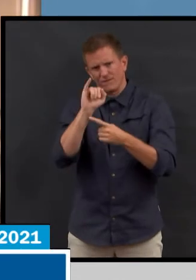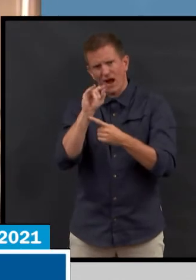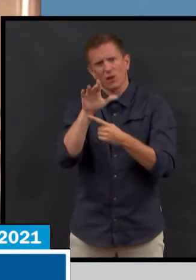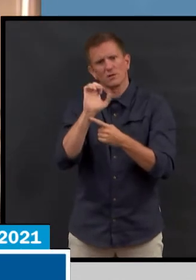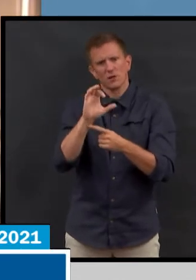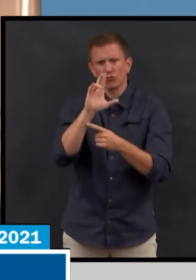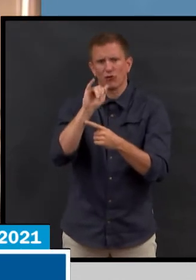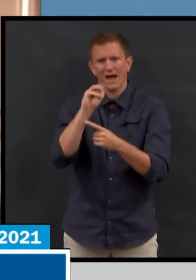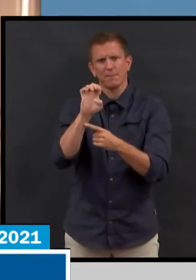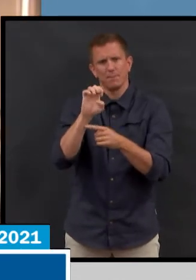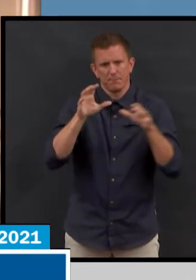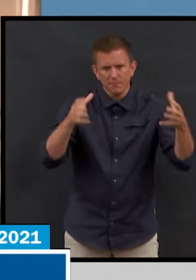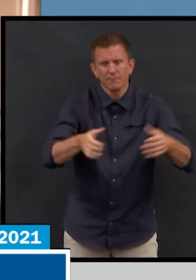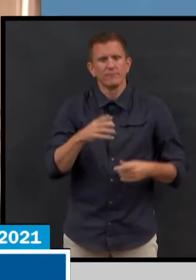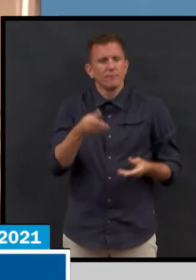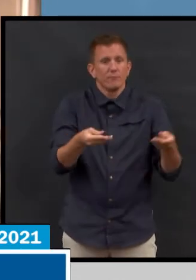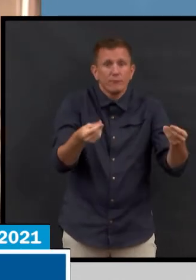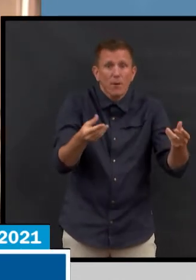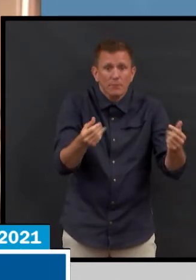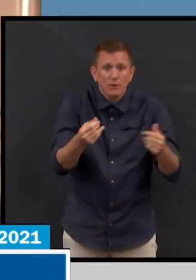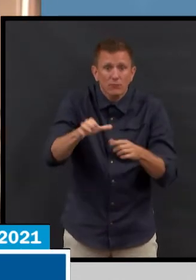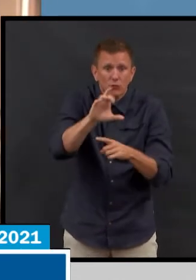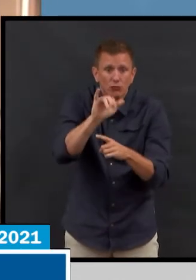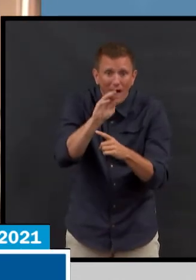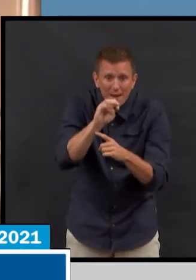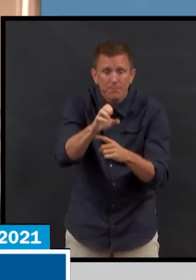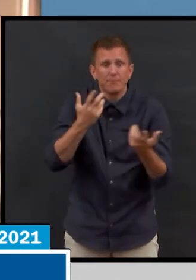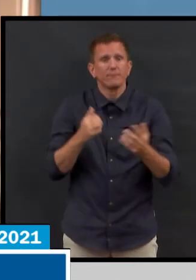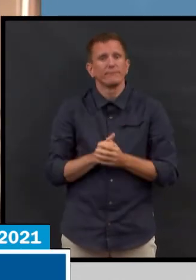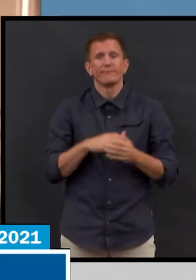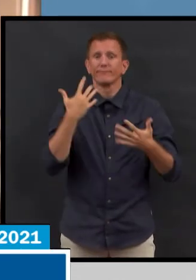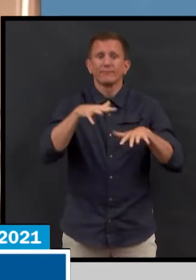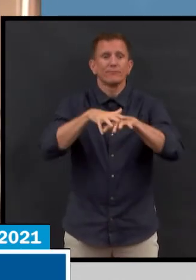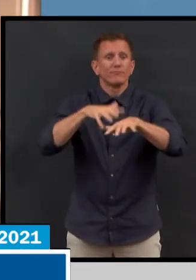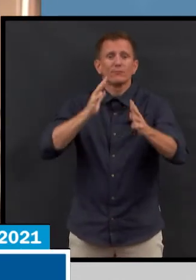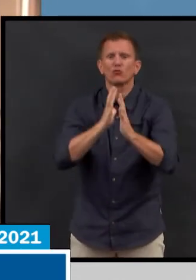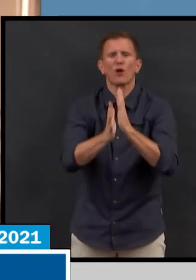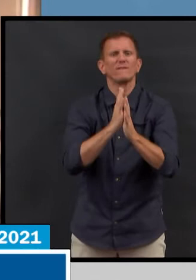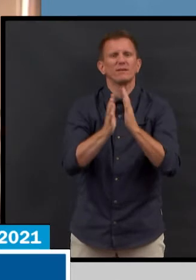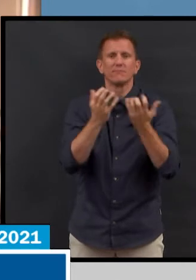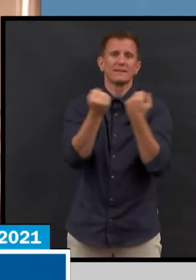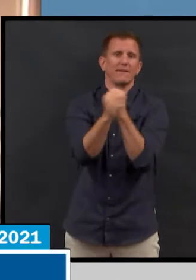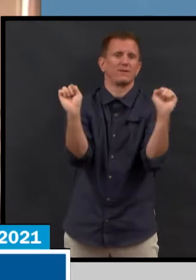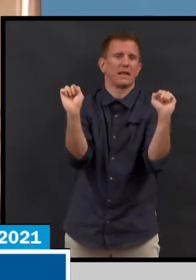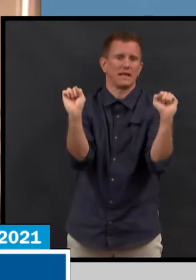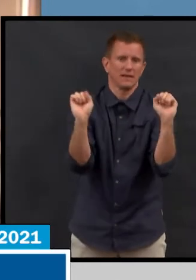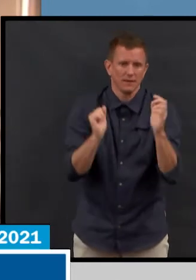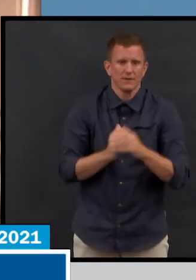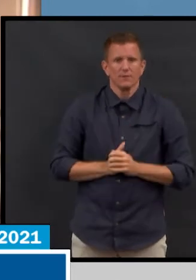issues that we face in our neighborhoods and the city of denver has has led the way in many